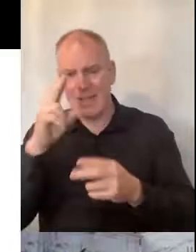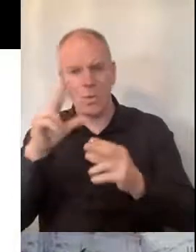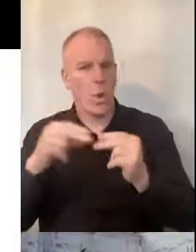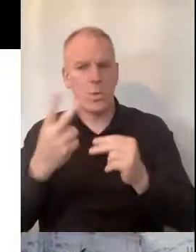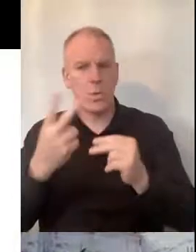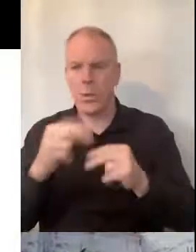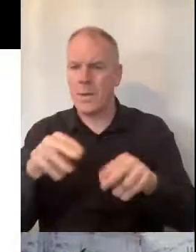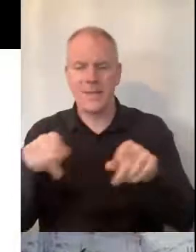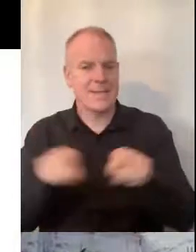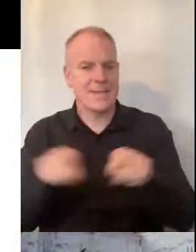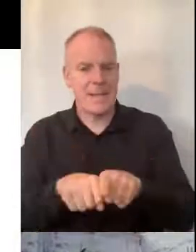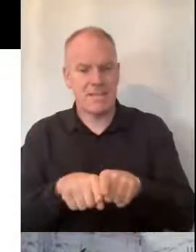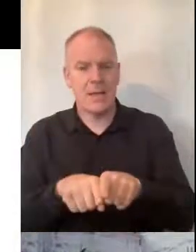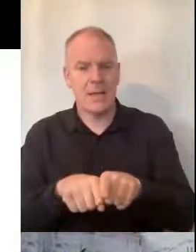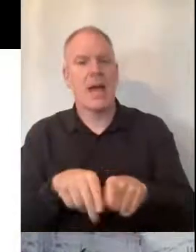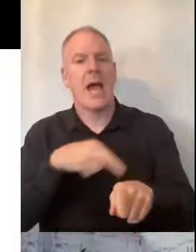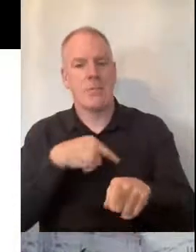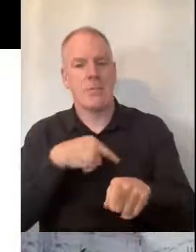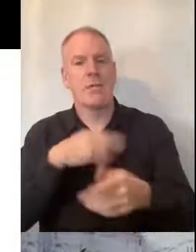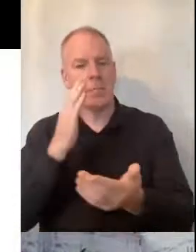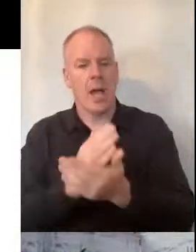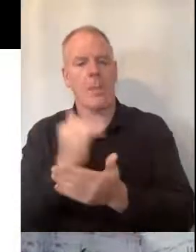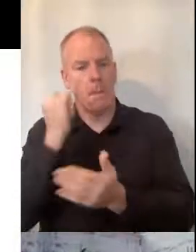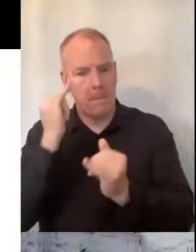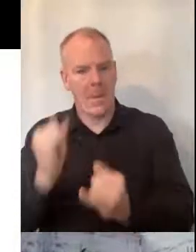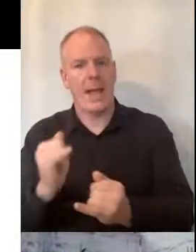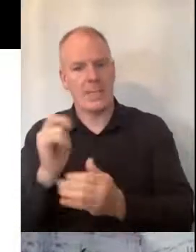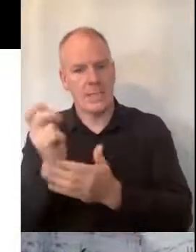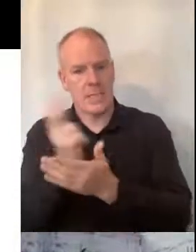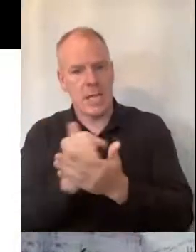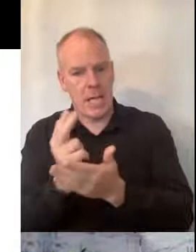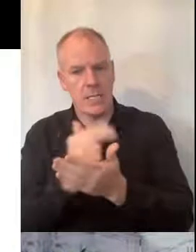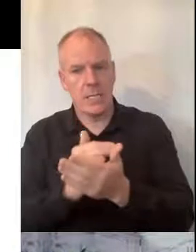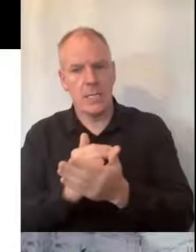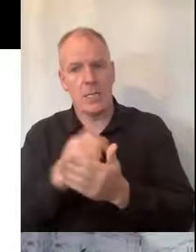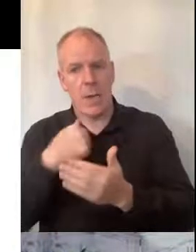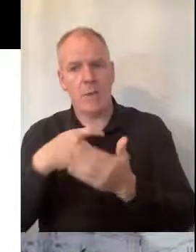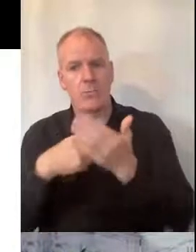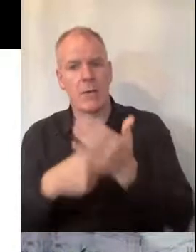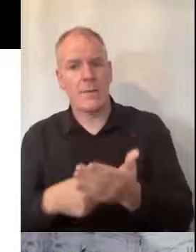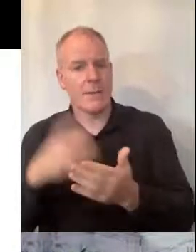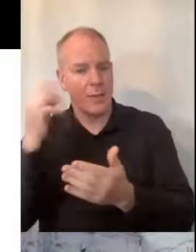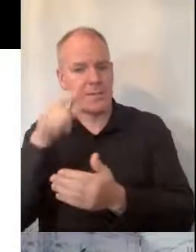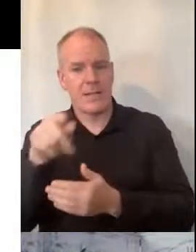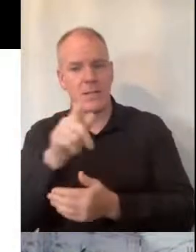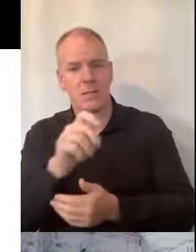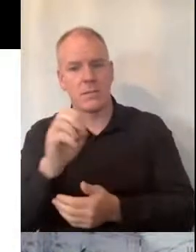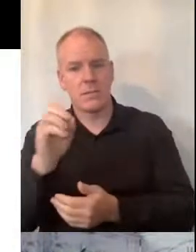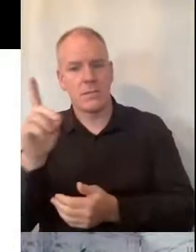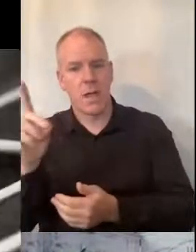same and actually ban bad design. So I would highly recommend that you listen to that talk because it's it's really, really good.